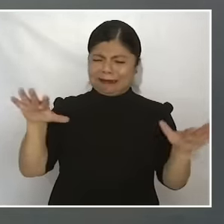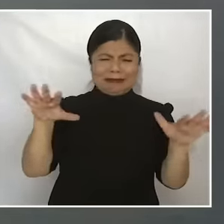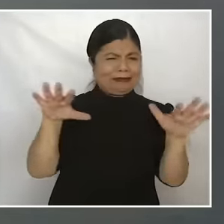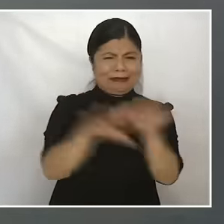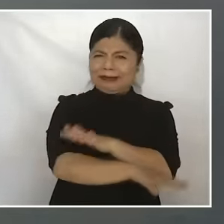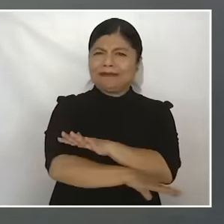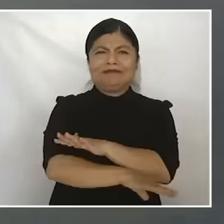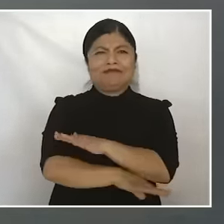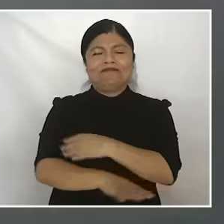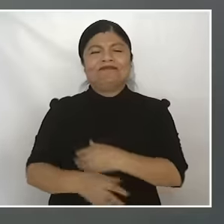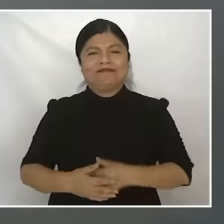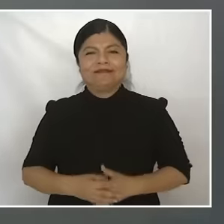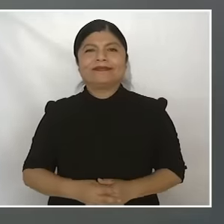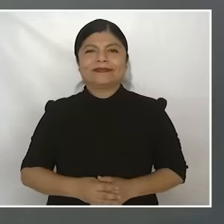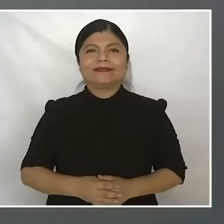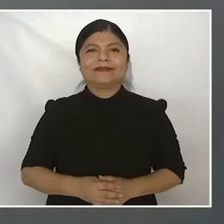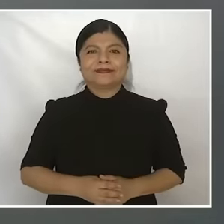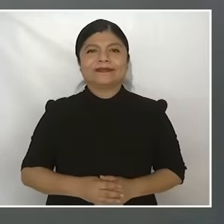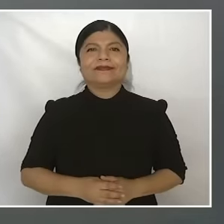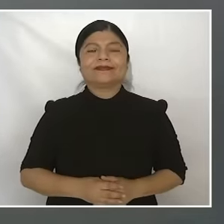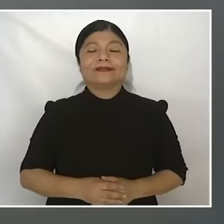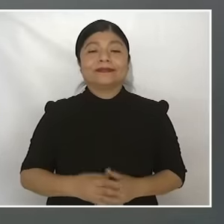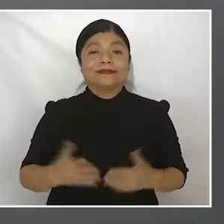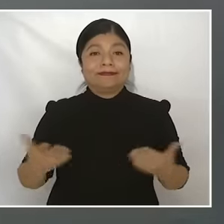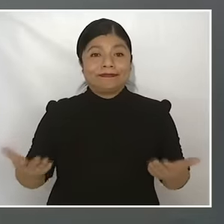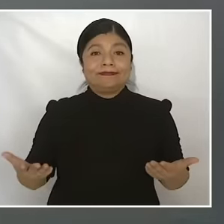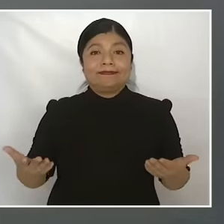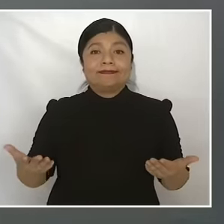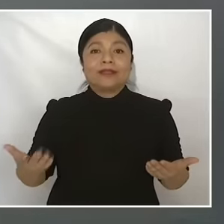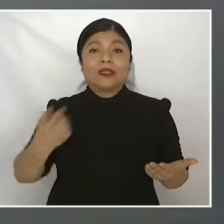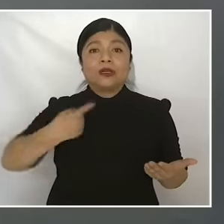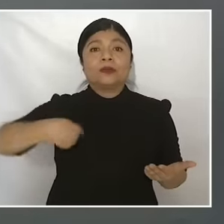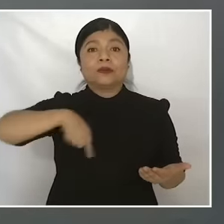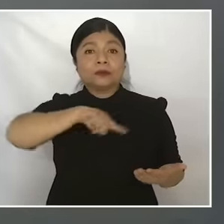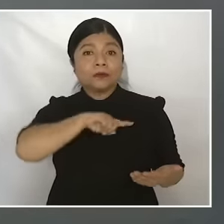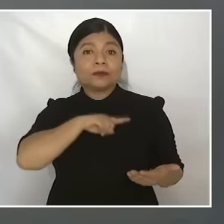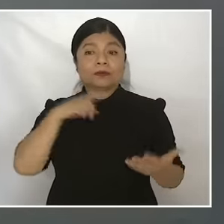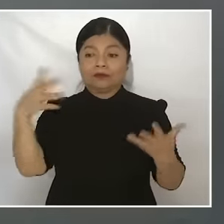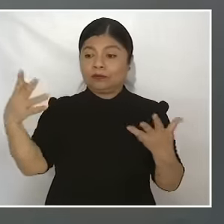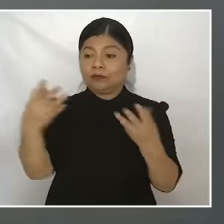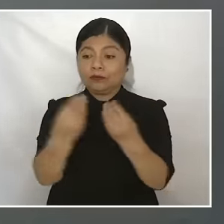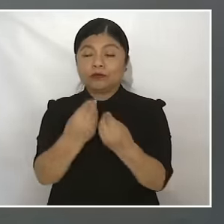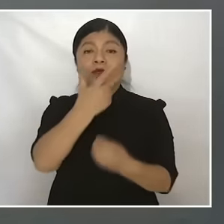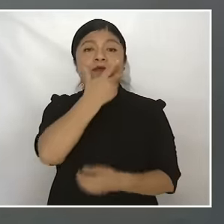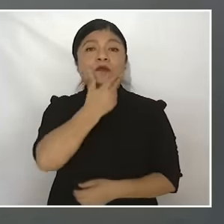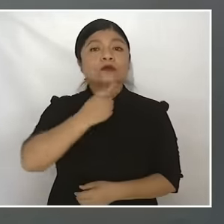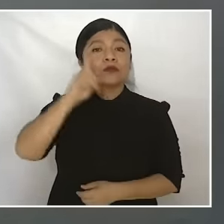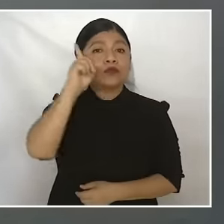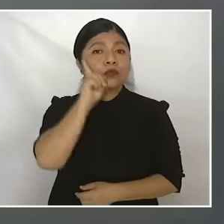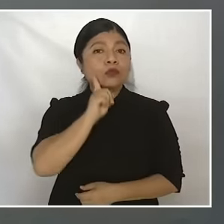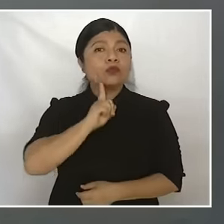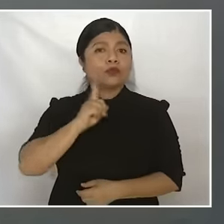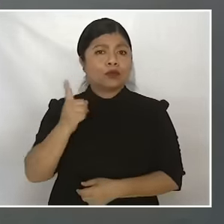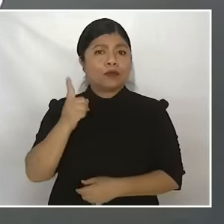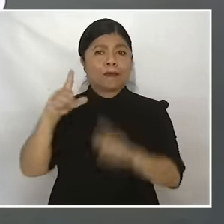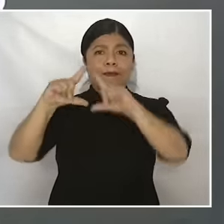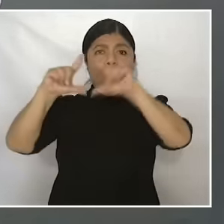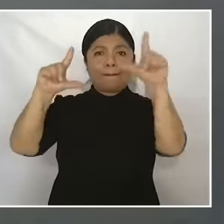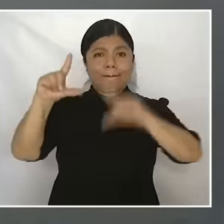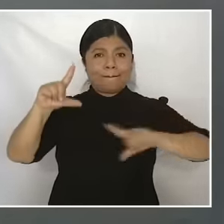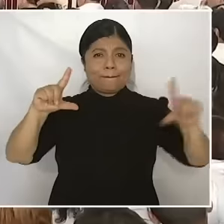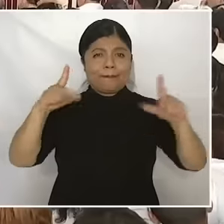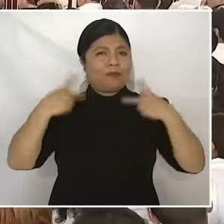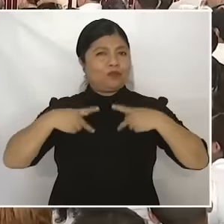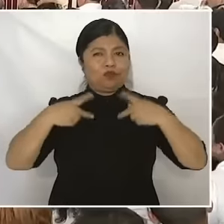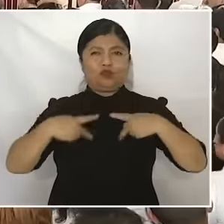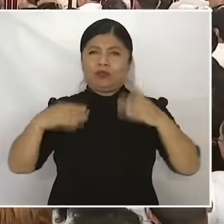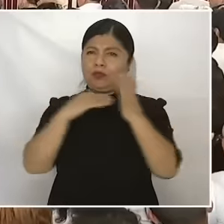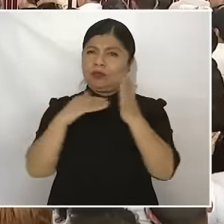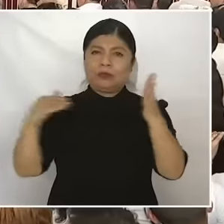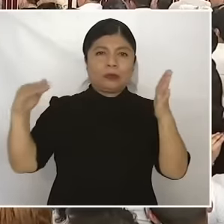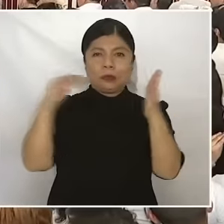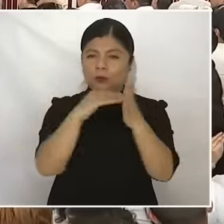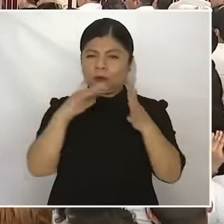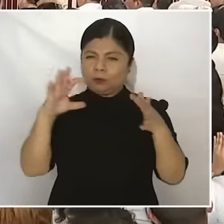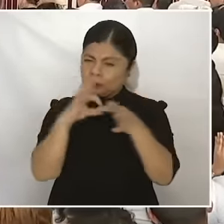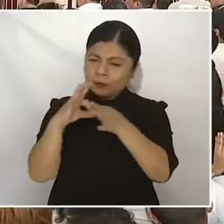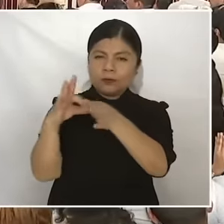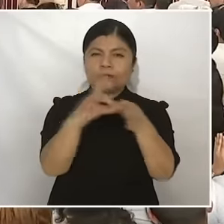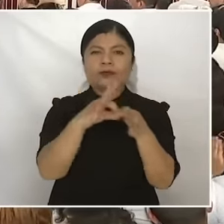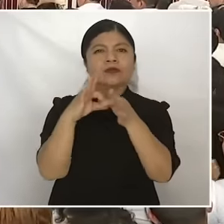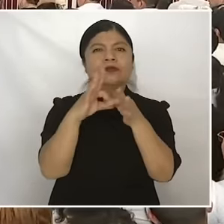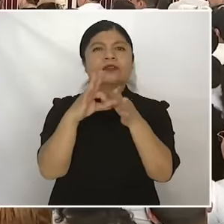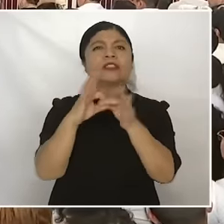, but together we all, among millions of Mexicans, managed to ensure that this transformation was carried out